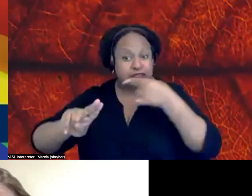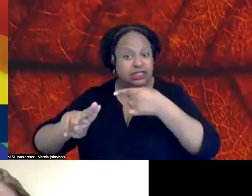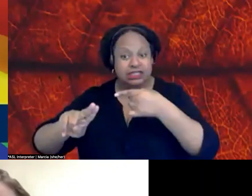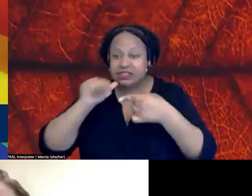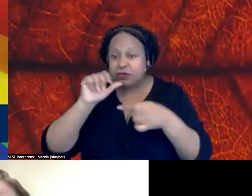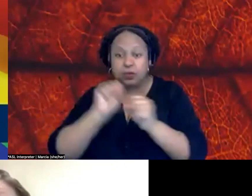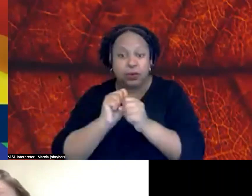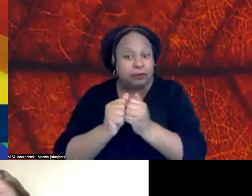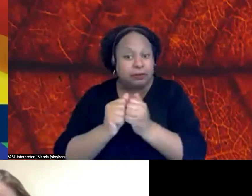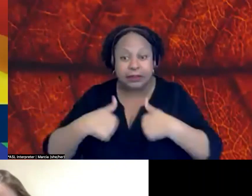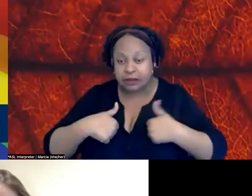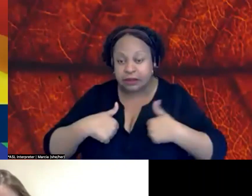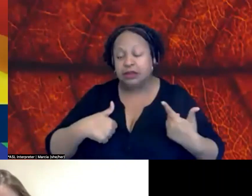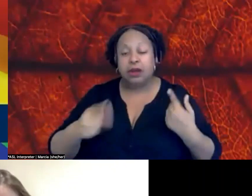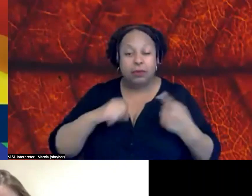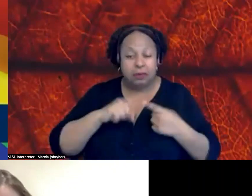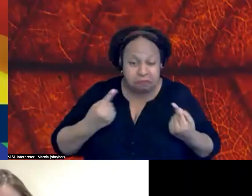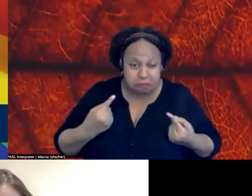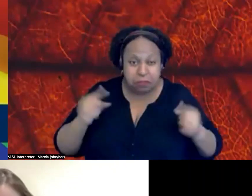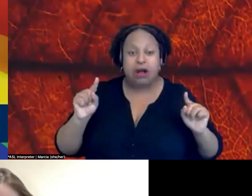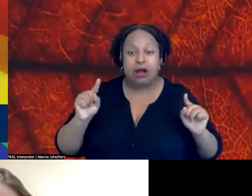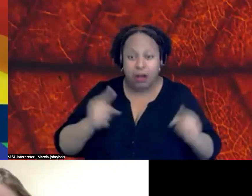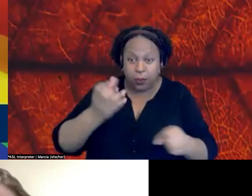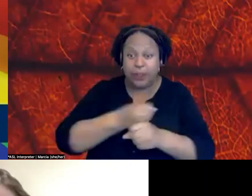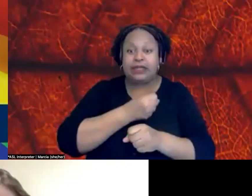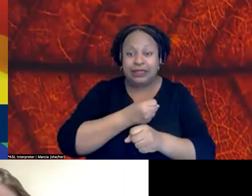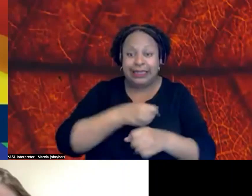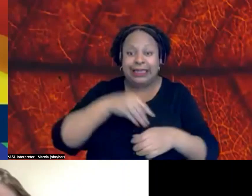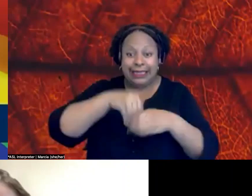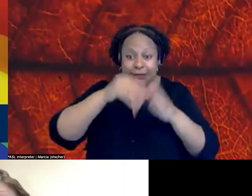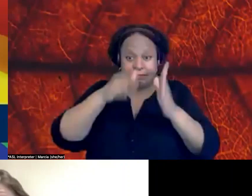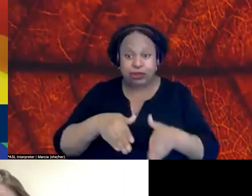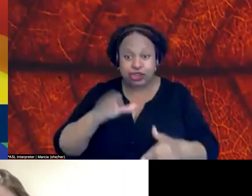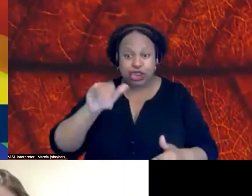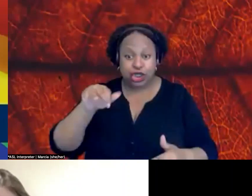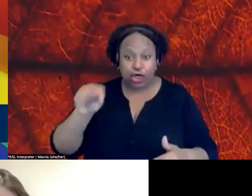And when I finally did win my case to get in-person CART, when I was in-person,